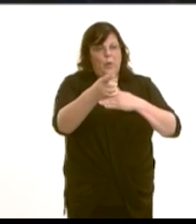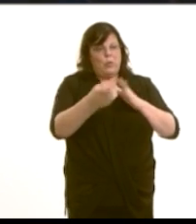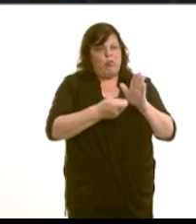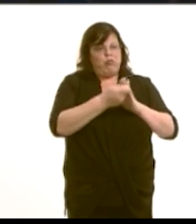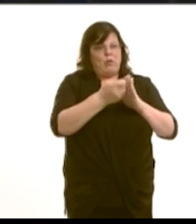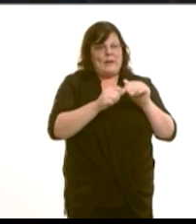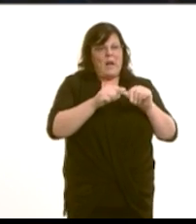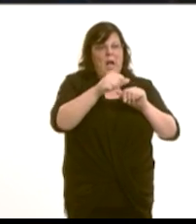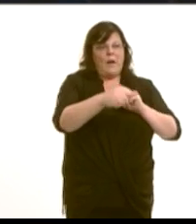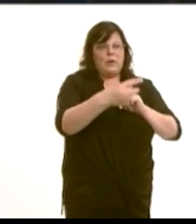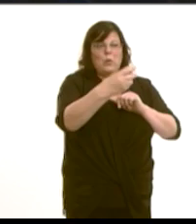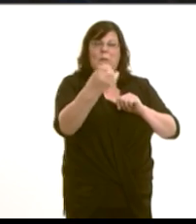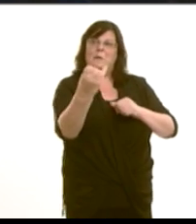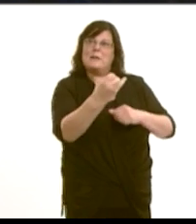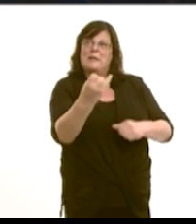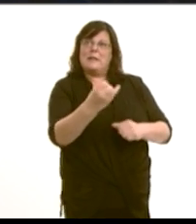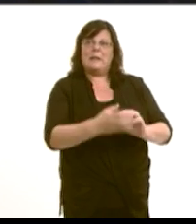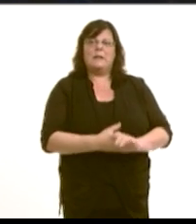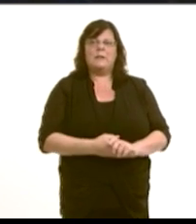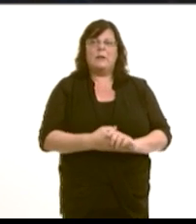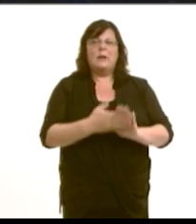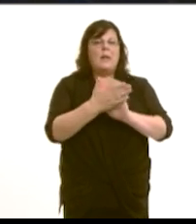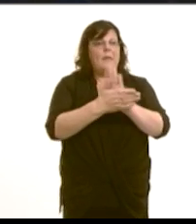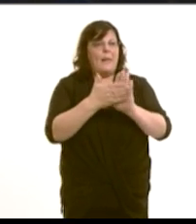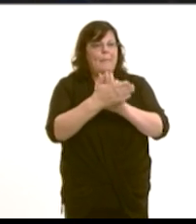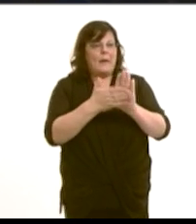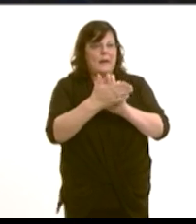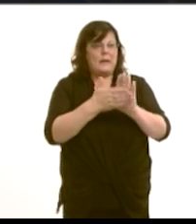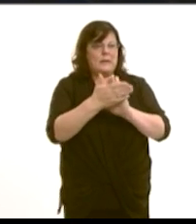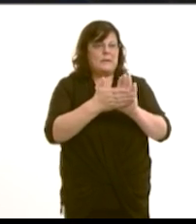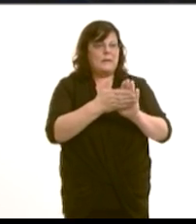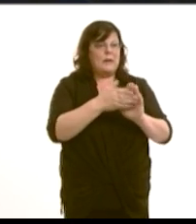This reform is better intended to align the rules in the private and the social rented